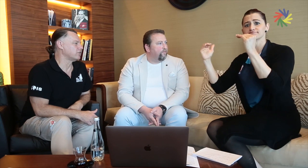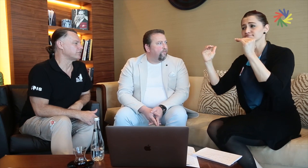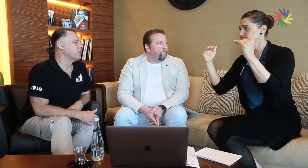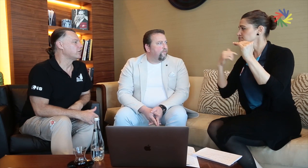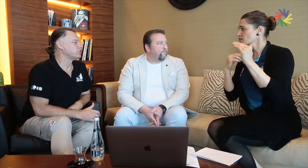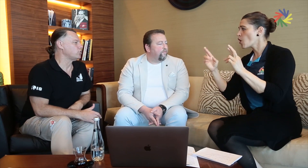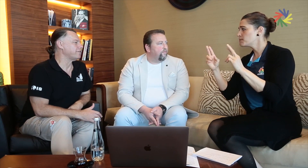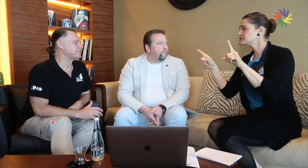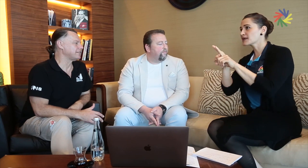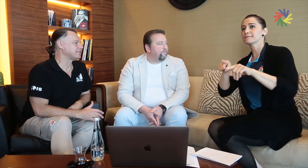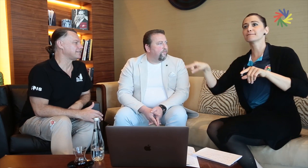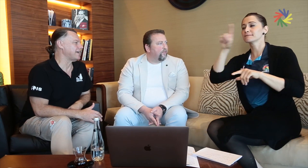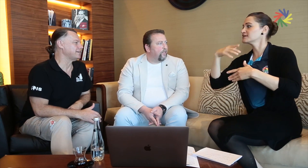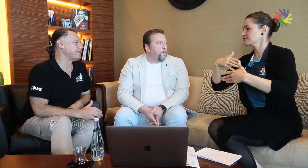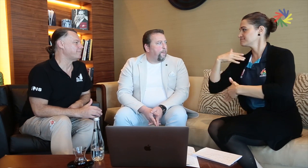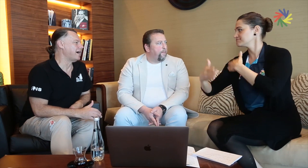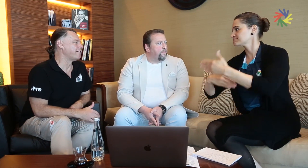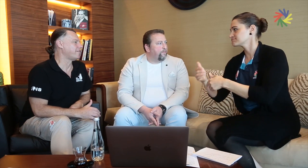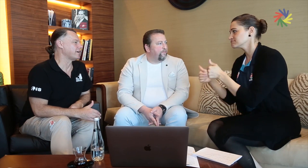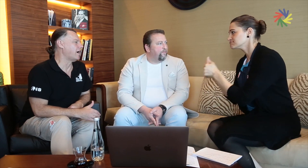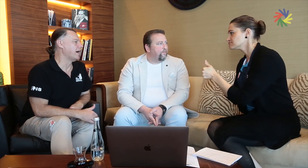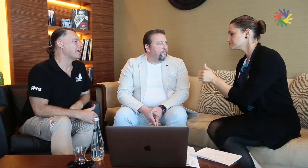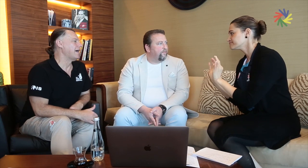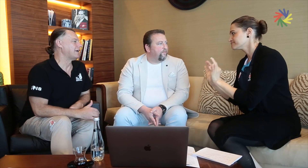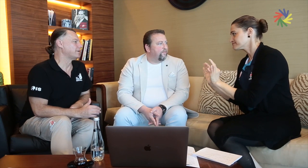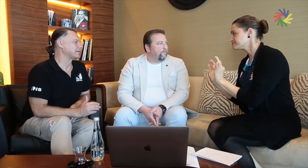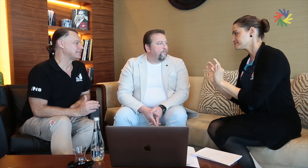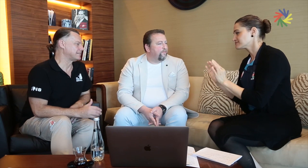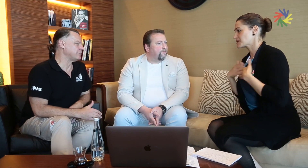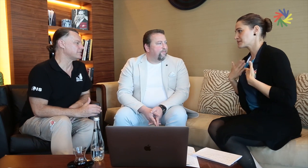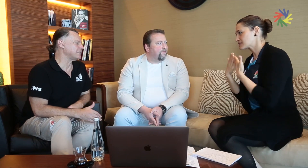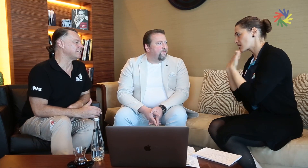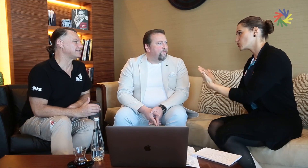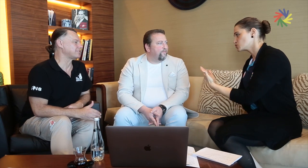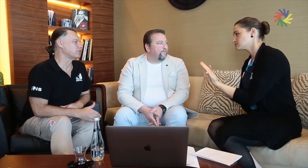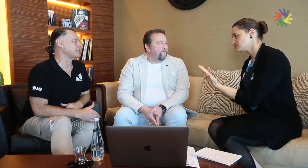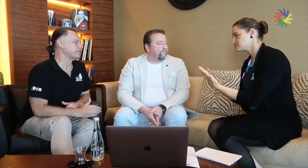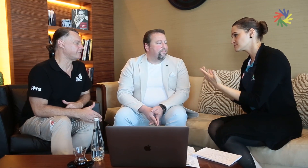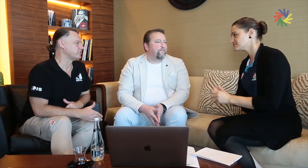Kronos has set a new benchmark in information technology for Deaflympics. Thank you.